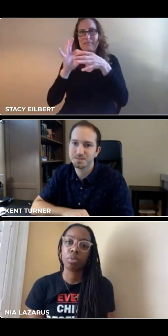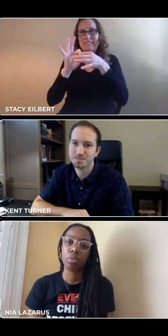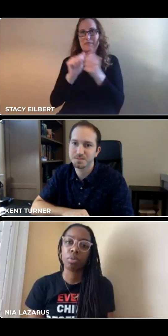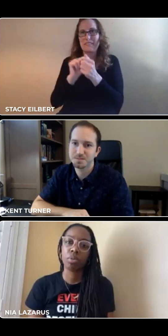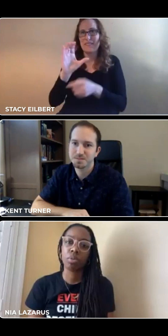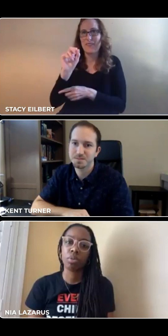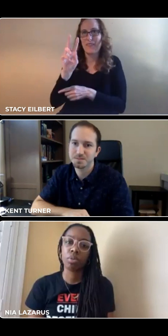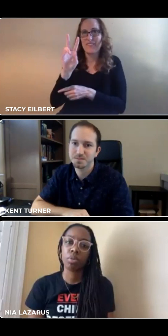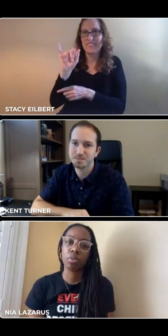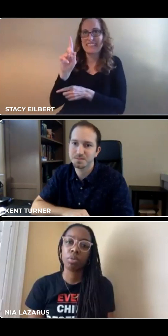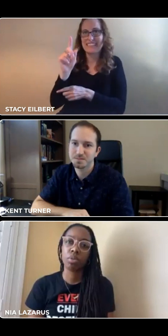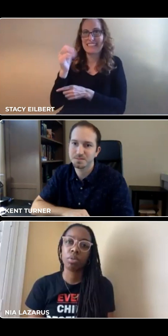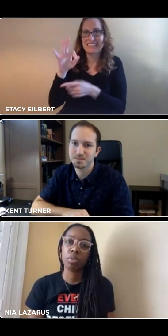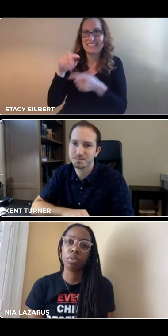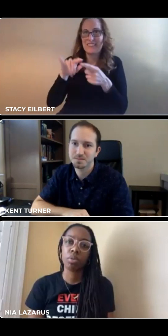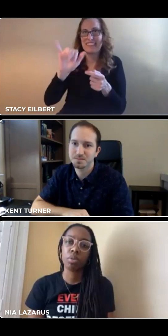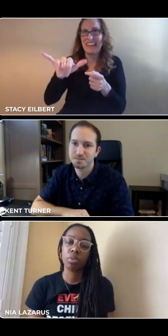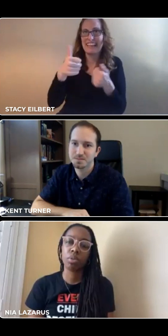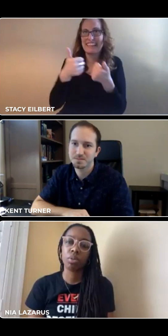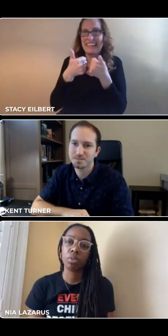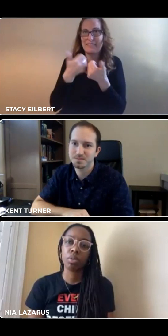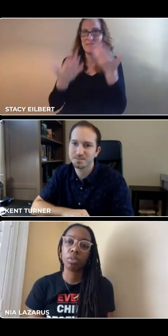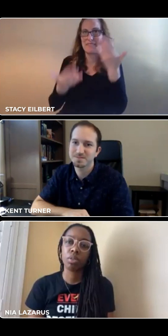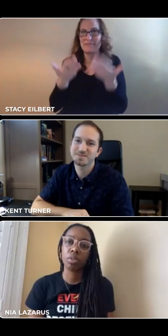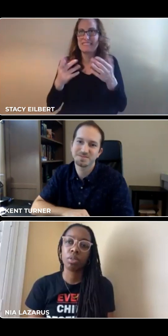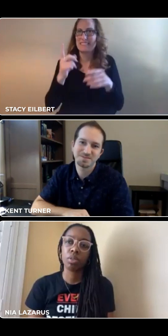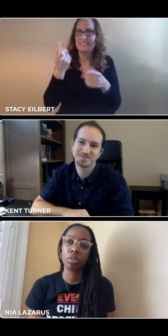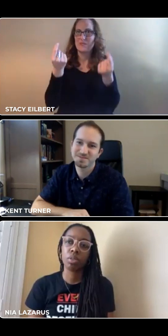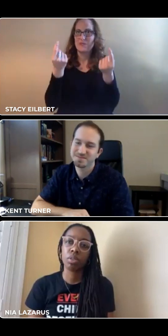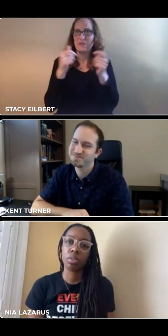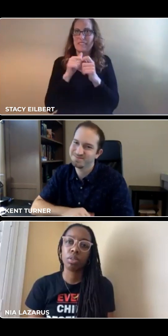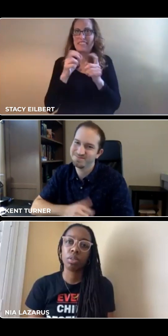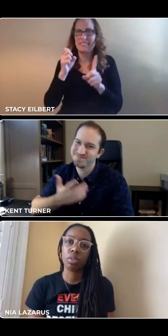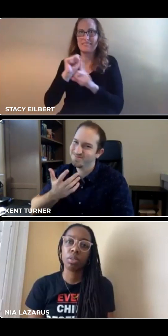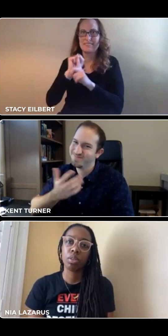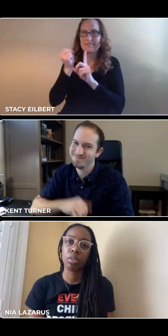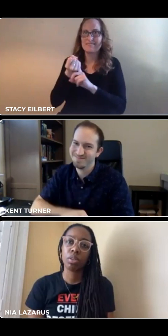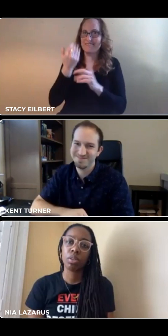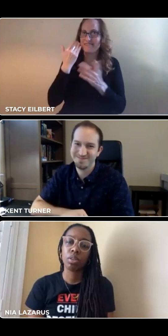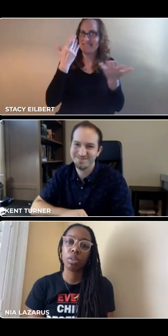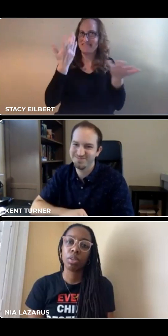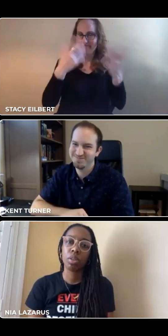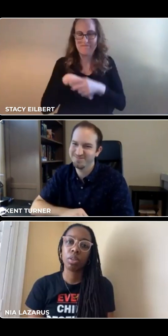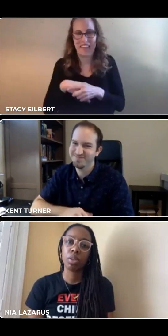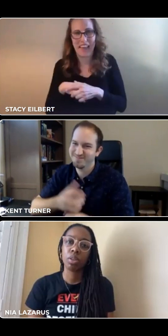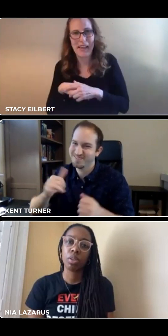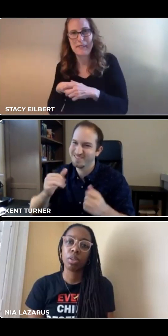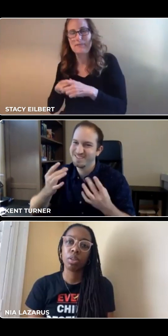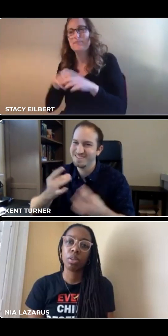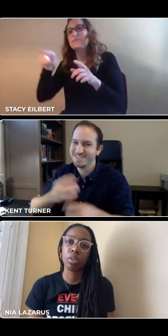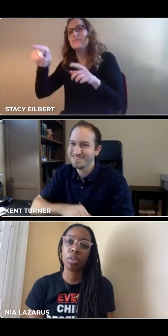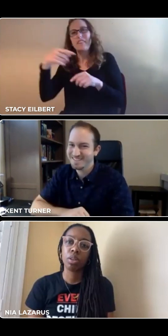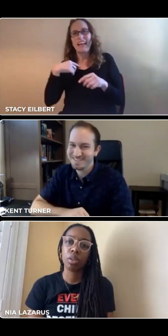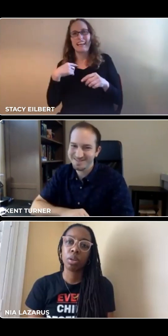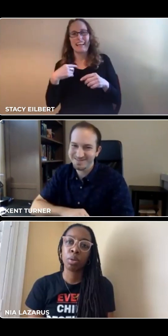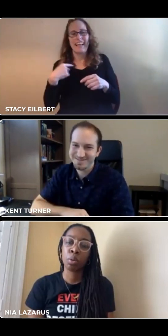a good time to think about adding something related to COVID-19 as a part of that game. What do you do in particular situations? Yeah.